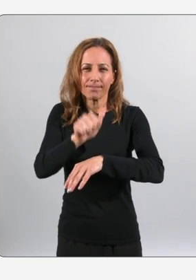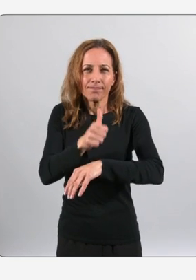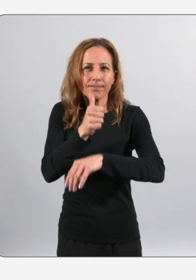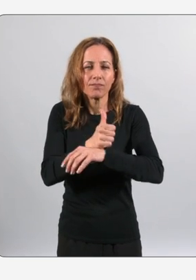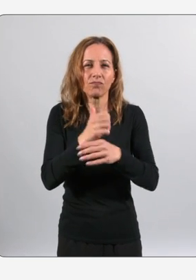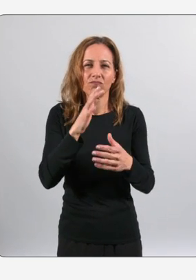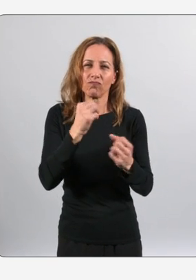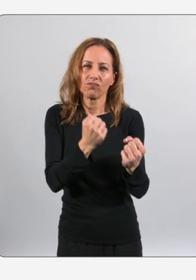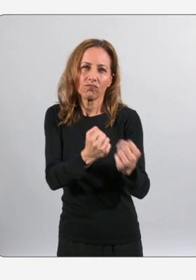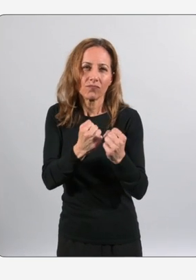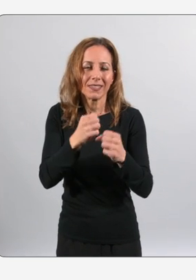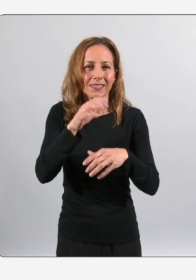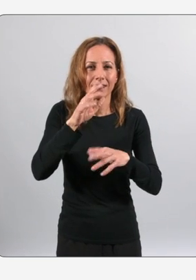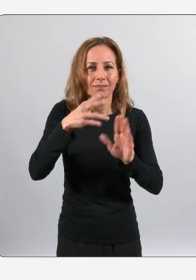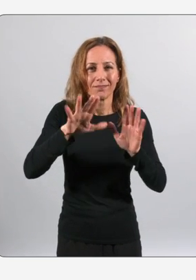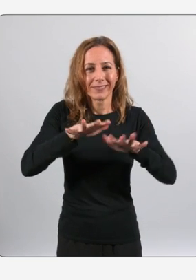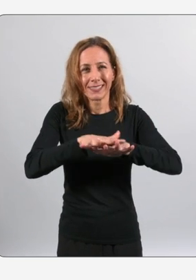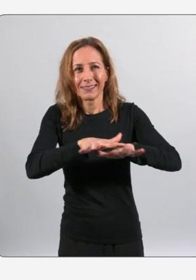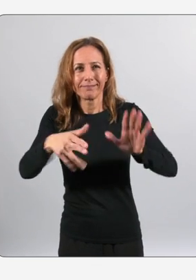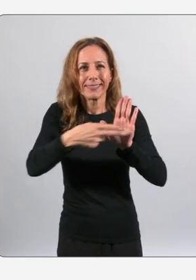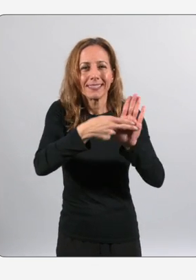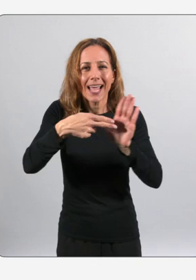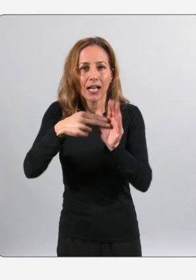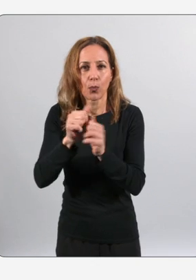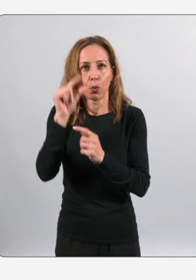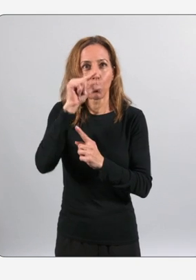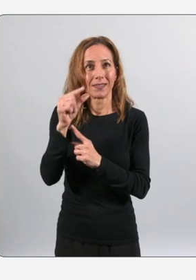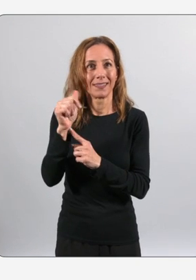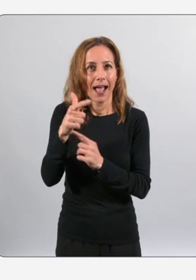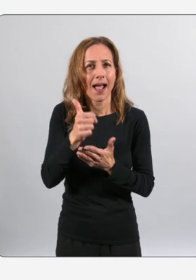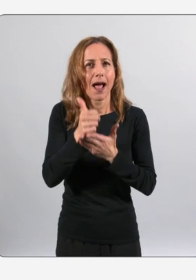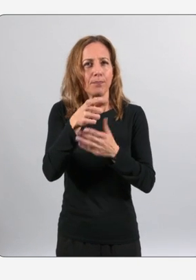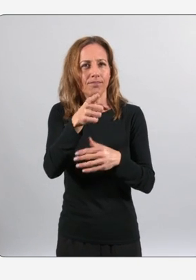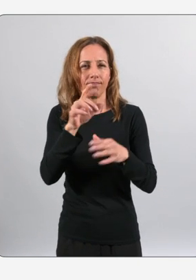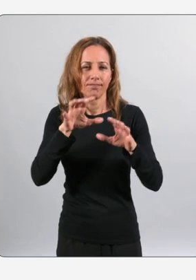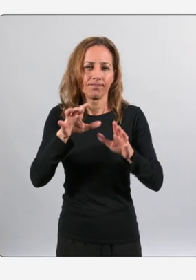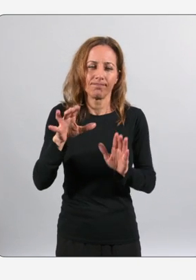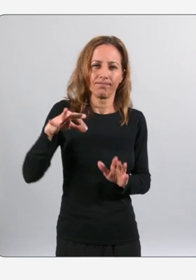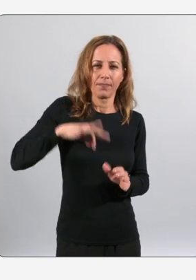This helps you make the most of your first party data, because it just collects and